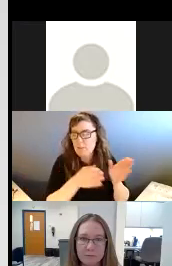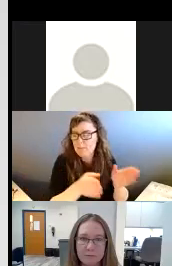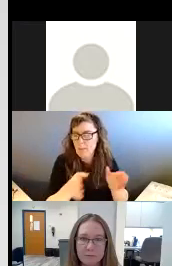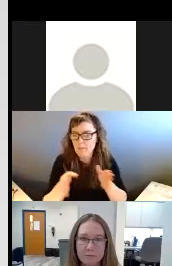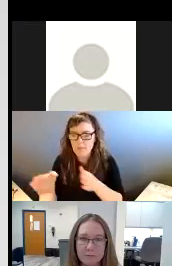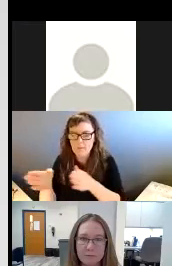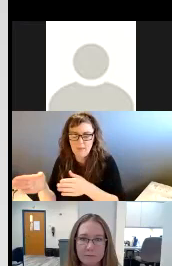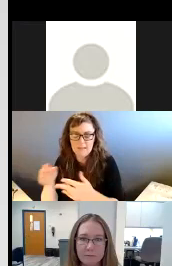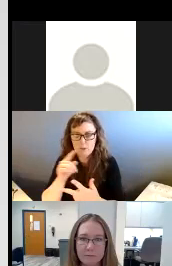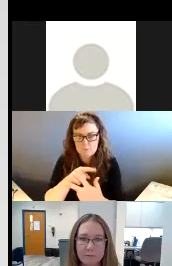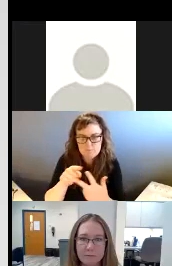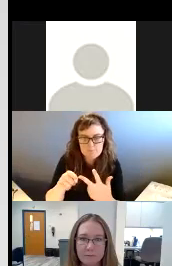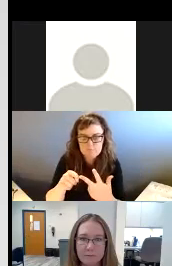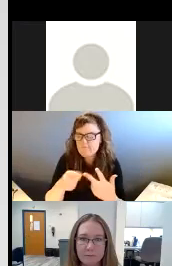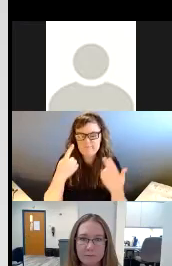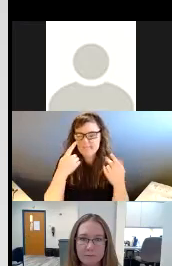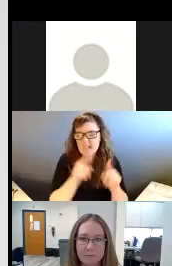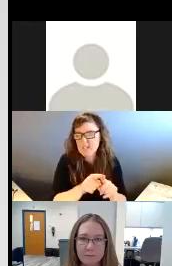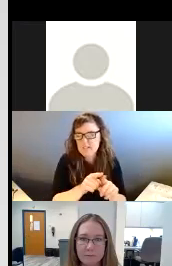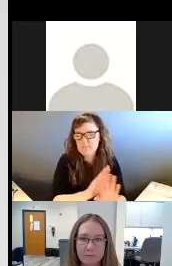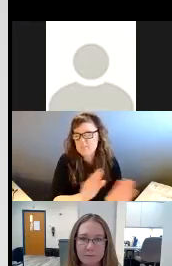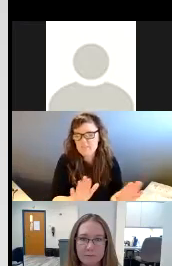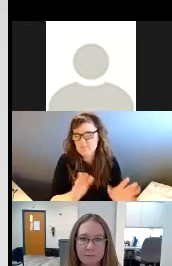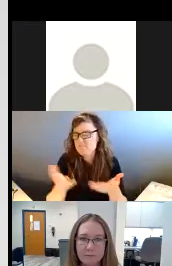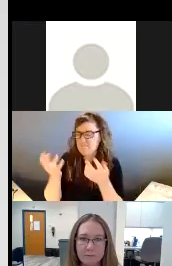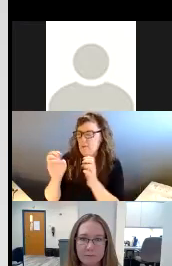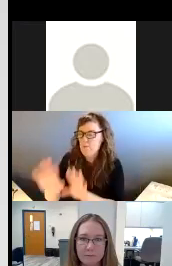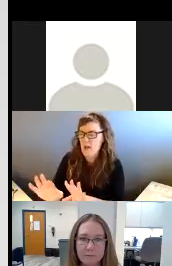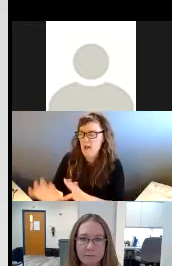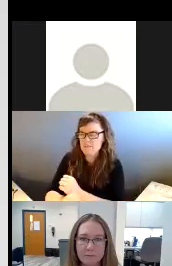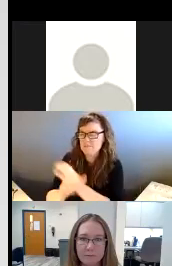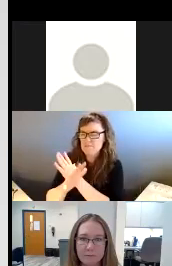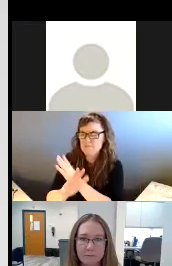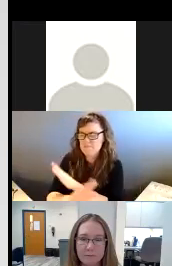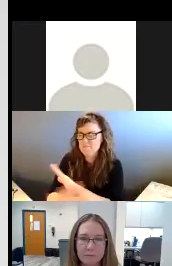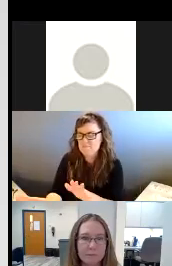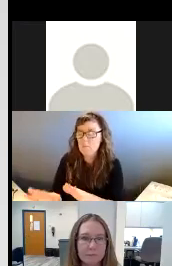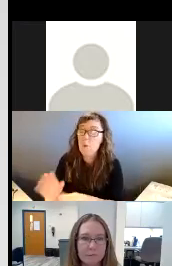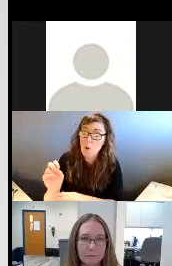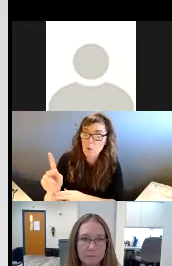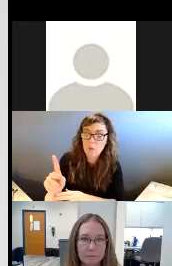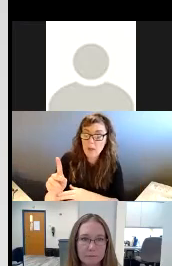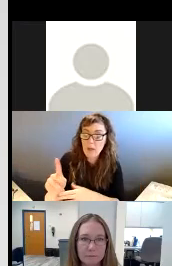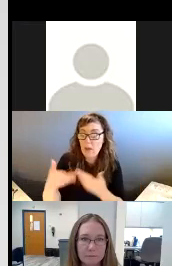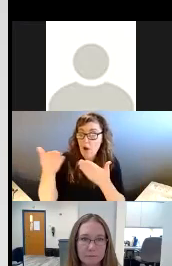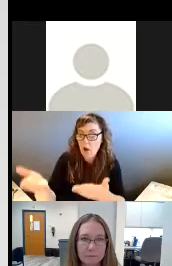THE PATIENT IS NOT AGREEABLE OR WOULD RATHER NOT DO IT IN THIS VIRTUAL MANNER, WE ARE MAKING SURE TO PRESENT ALL THE OPTIONS AND THE ABILITY TO DECLINE